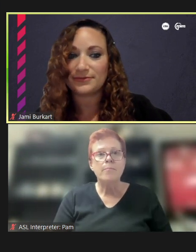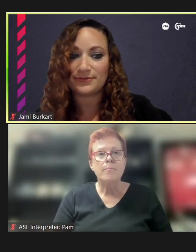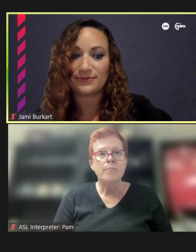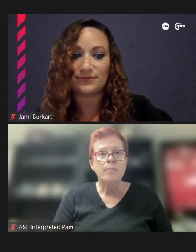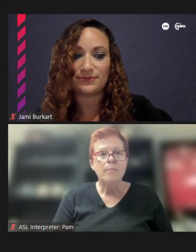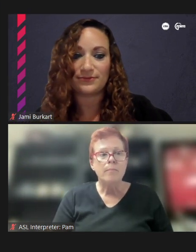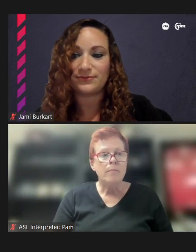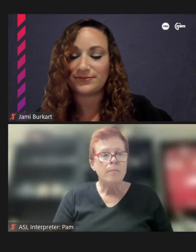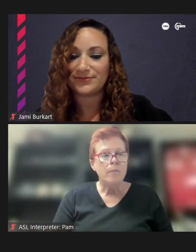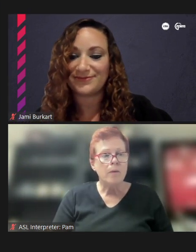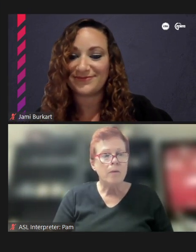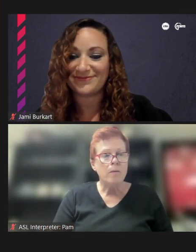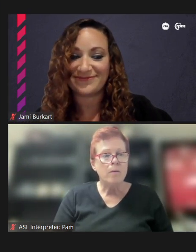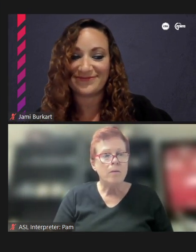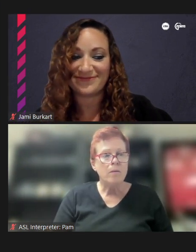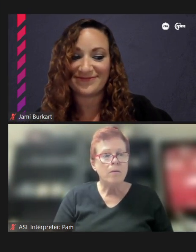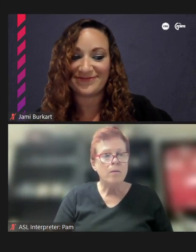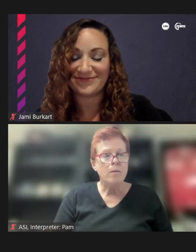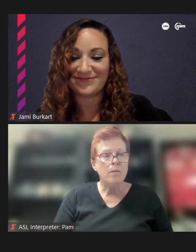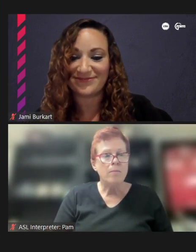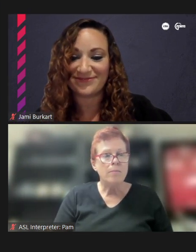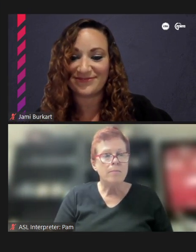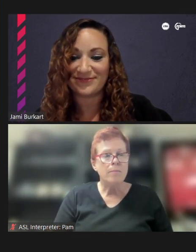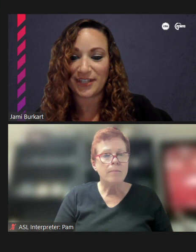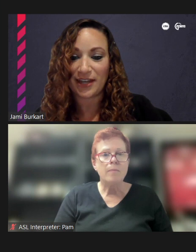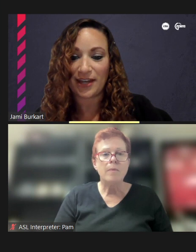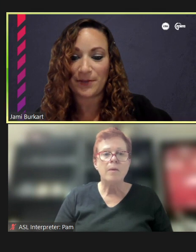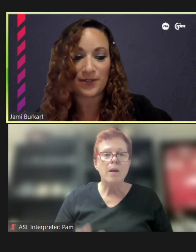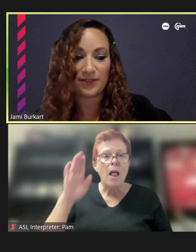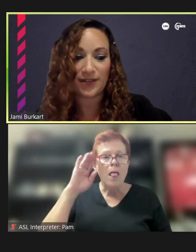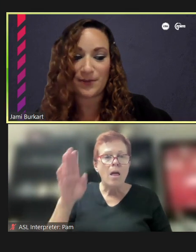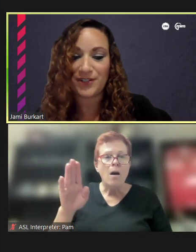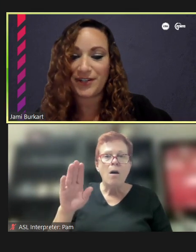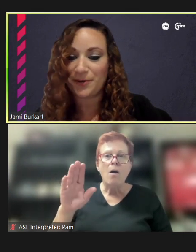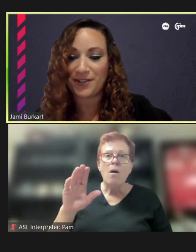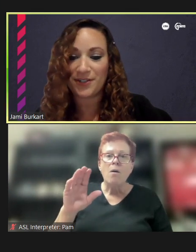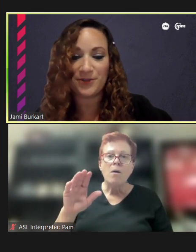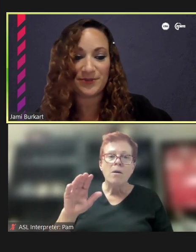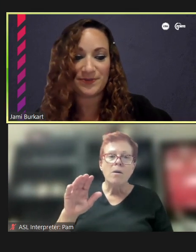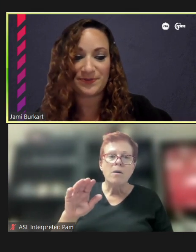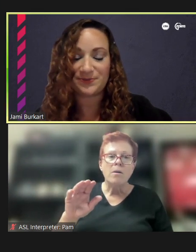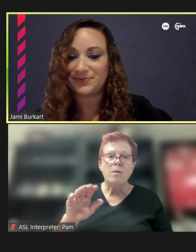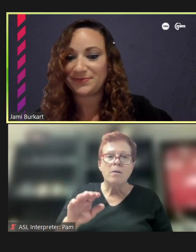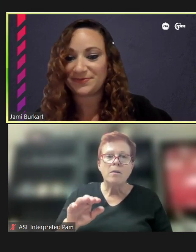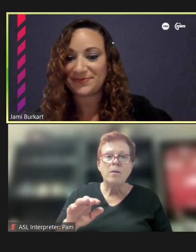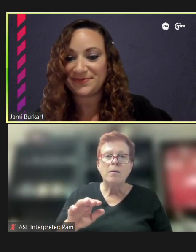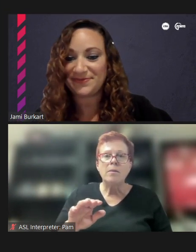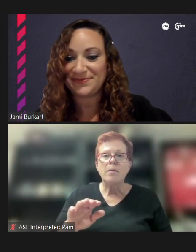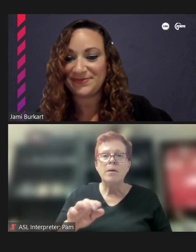Hi there, this is Oliver Aguilar. How are you? I'm good, how are you? Good, I'm sorry I